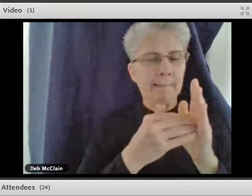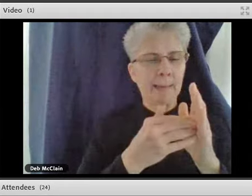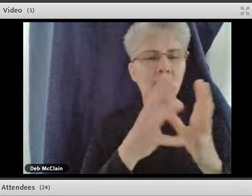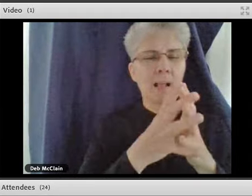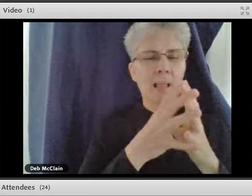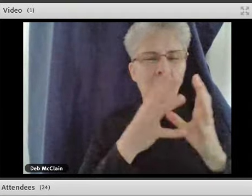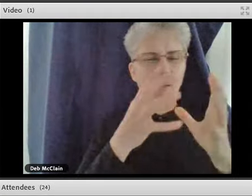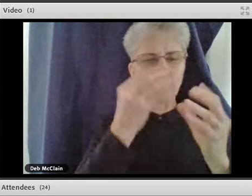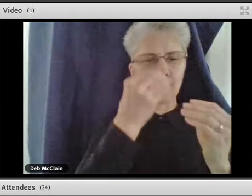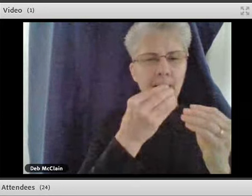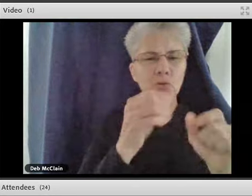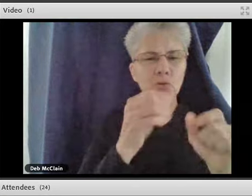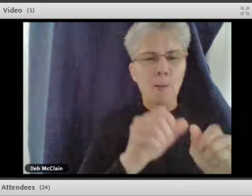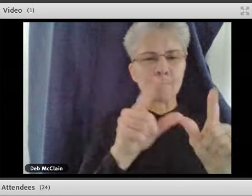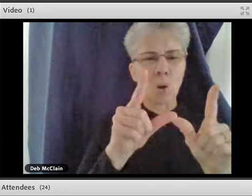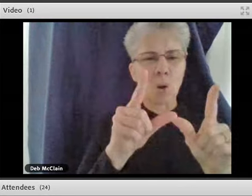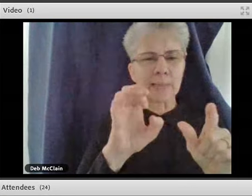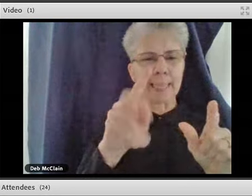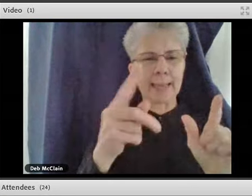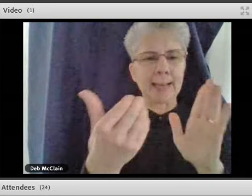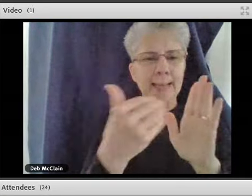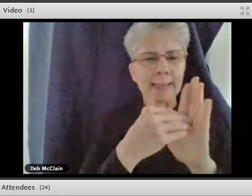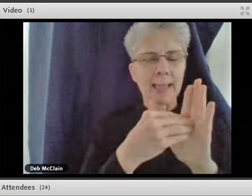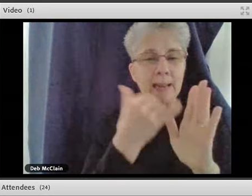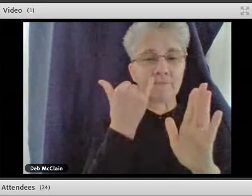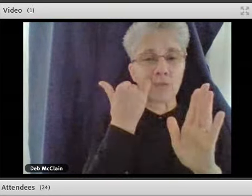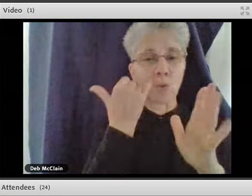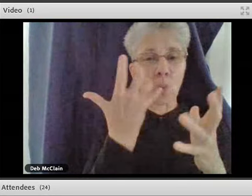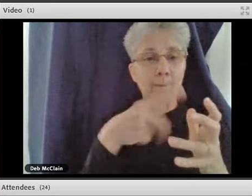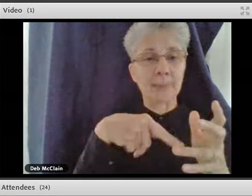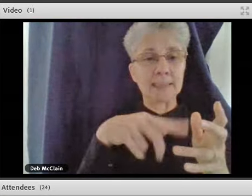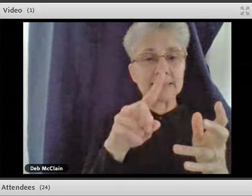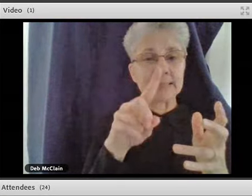If so, please let me know. Again, it's a lot of information.